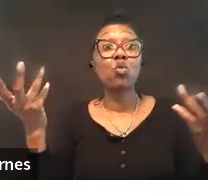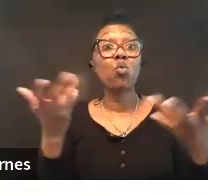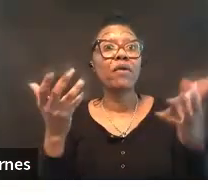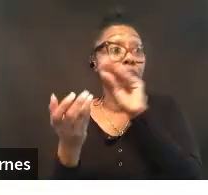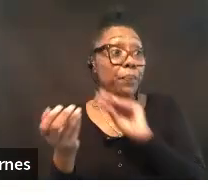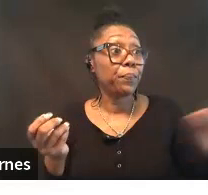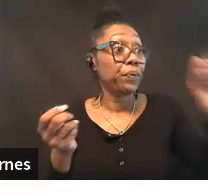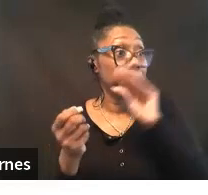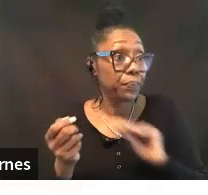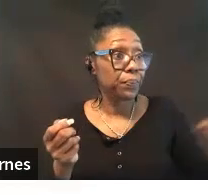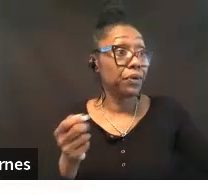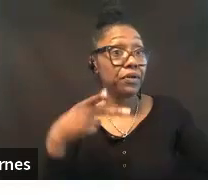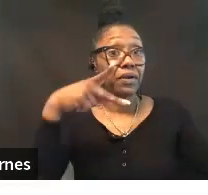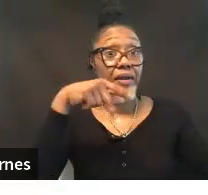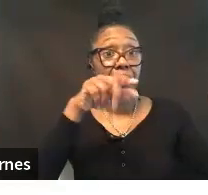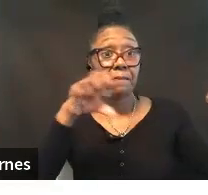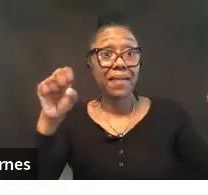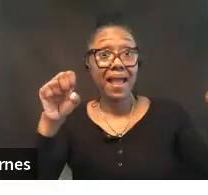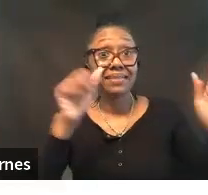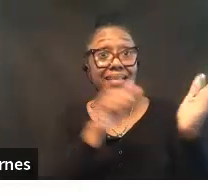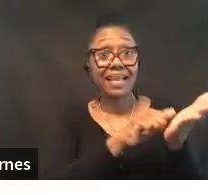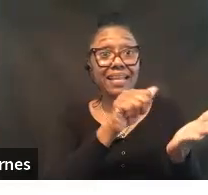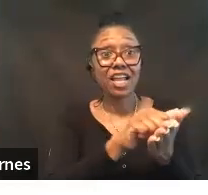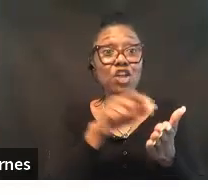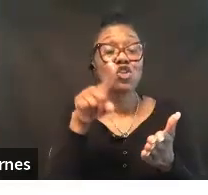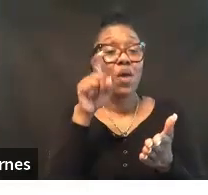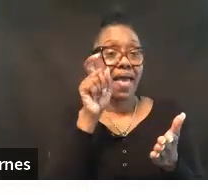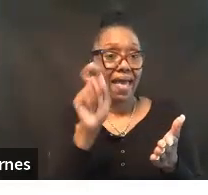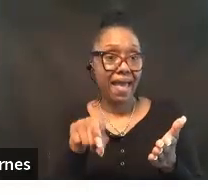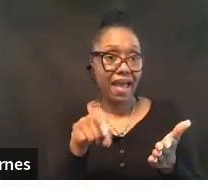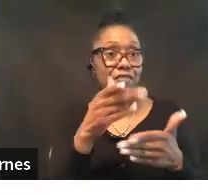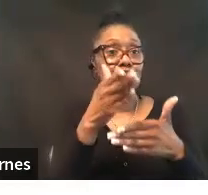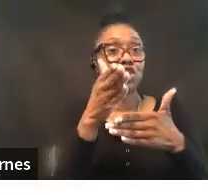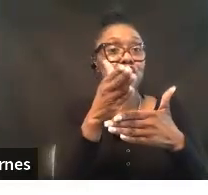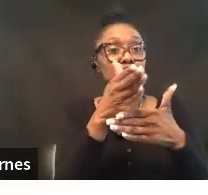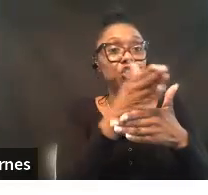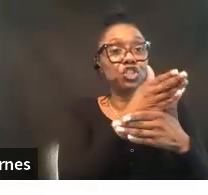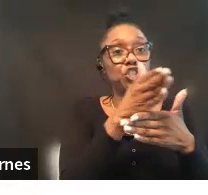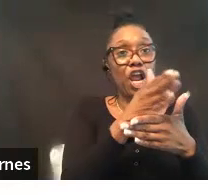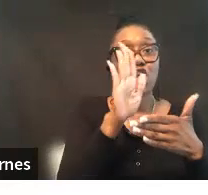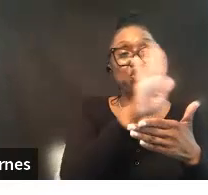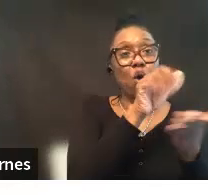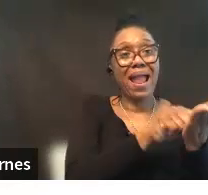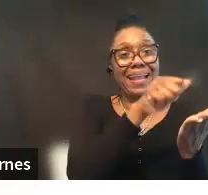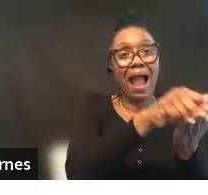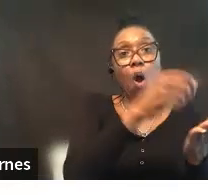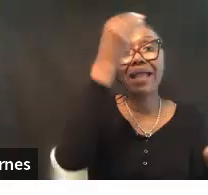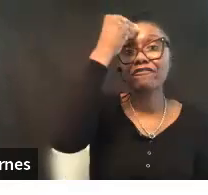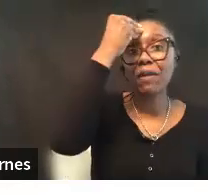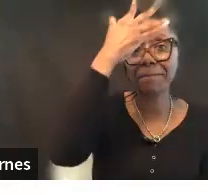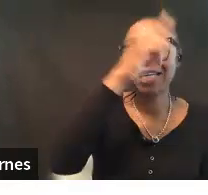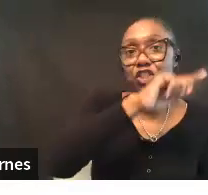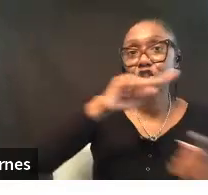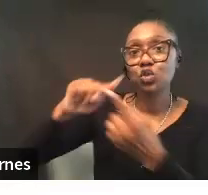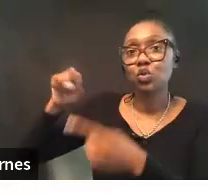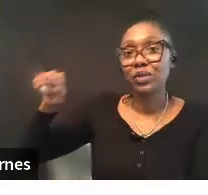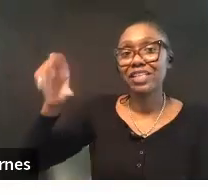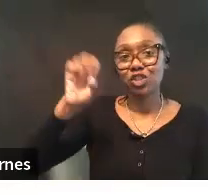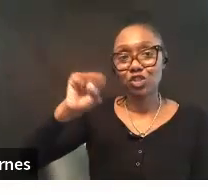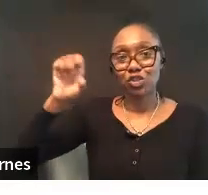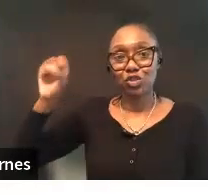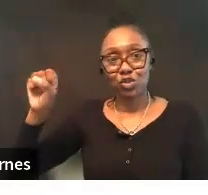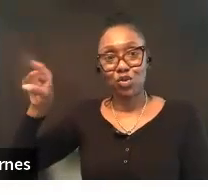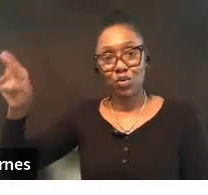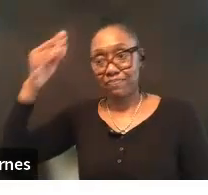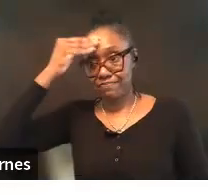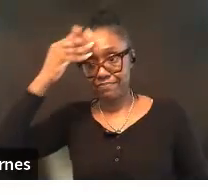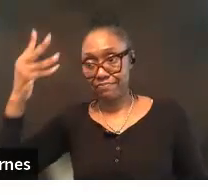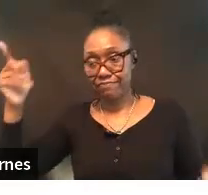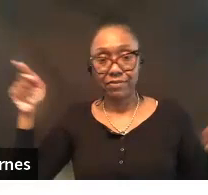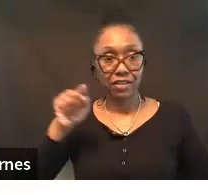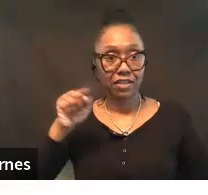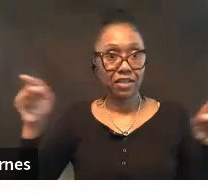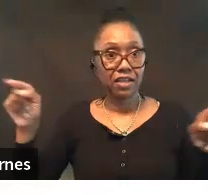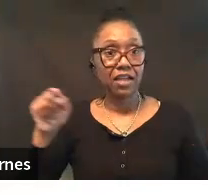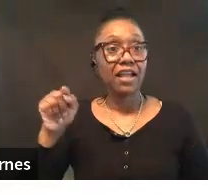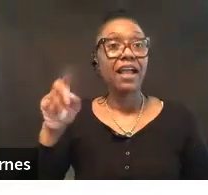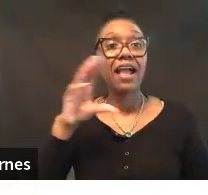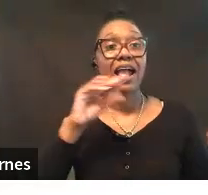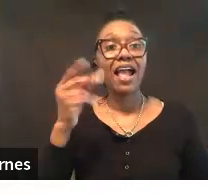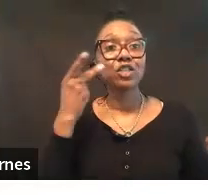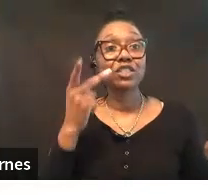And, about it with Social Security. That you're able to subsist on what is left, from the SSI and the work income.